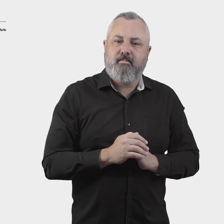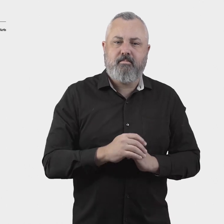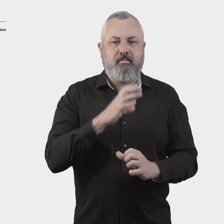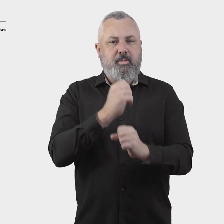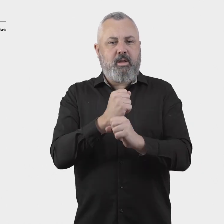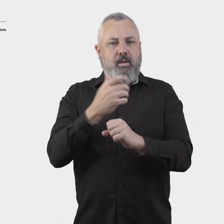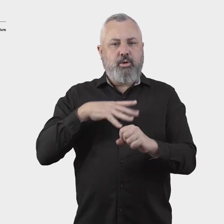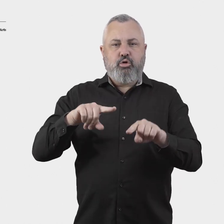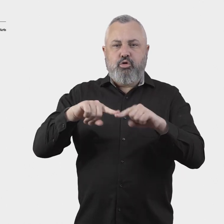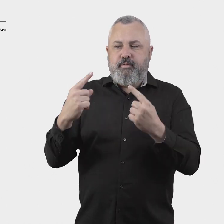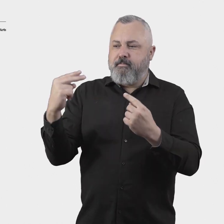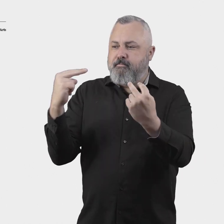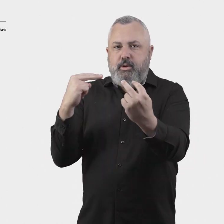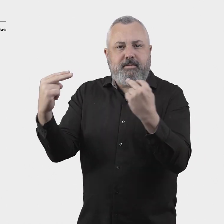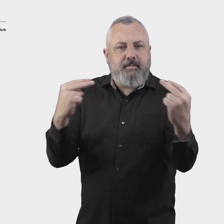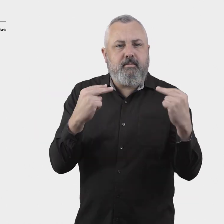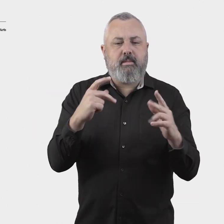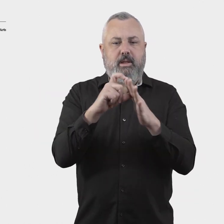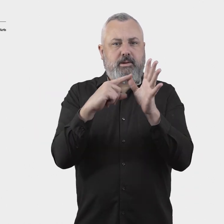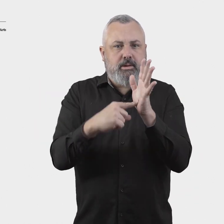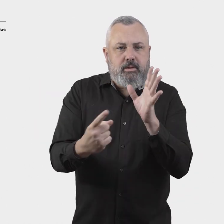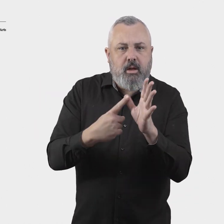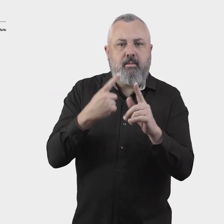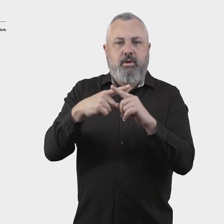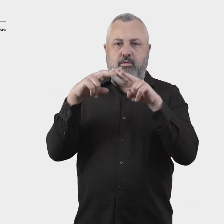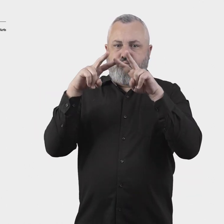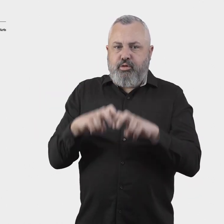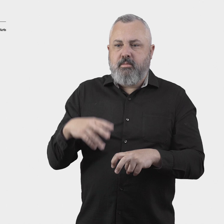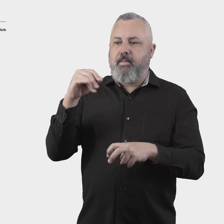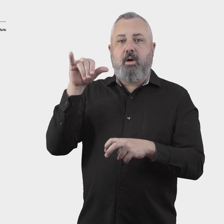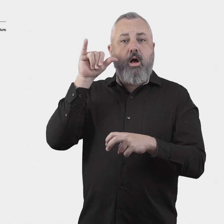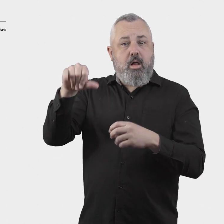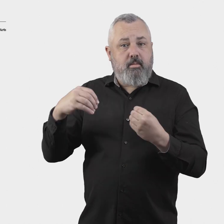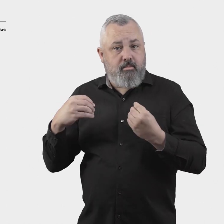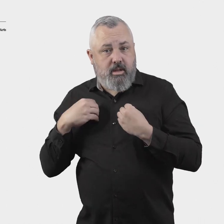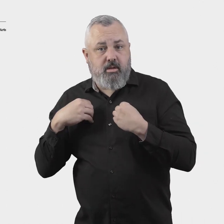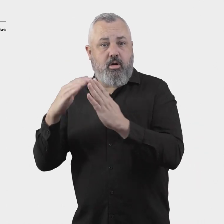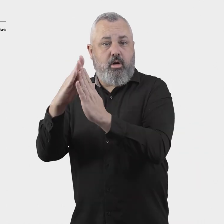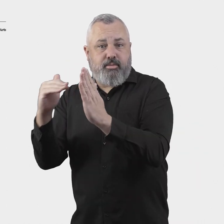The government is seeking informed views, data and analysis, including from the aviation industry,